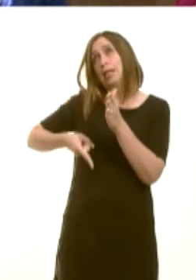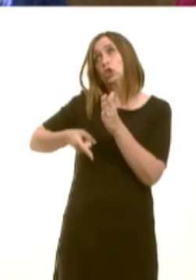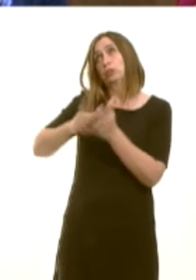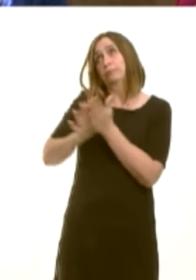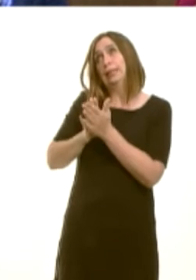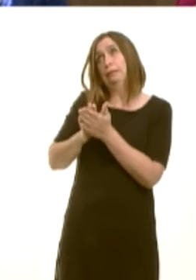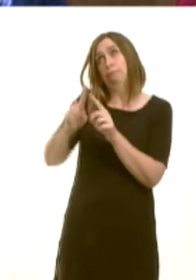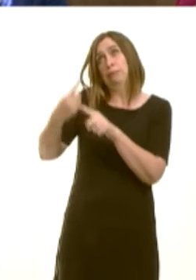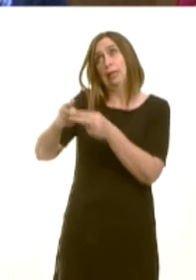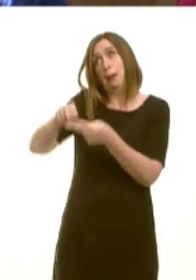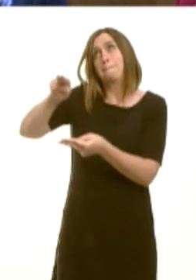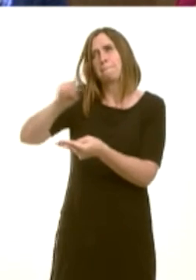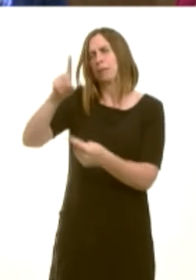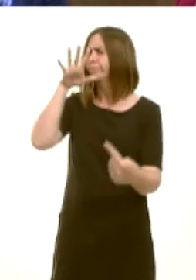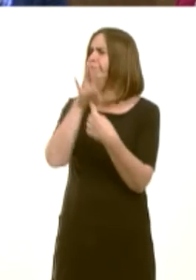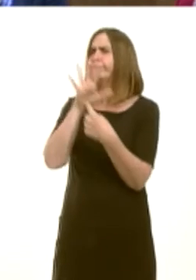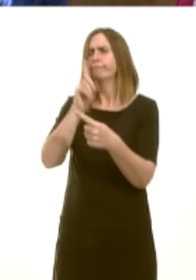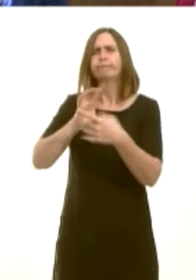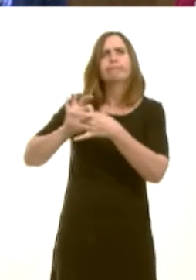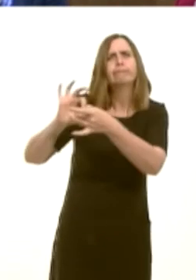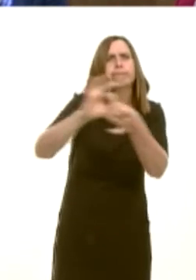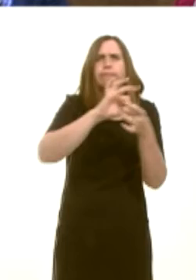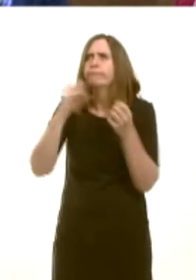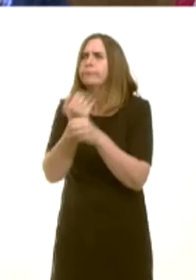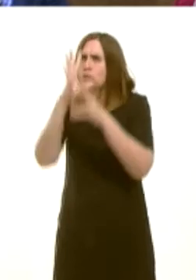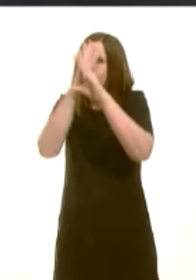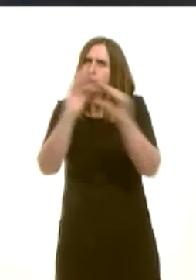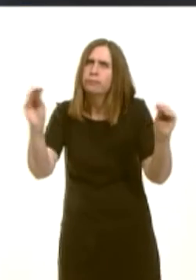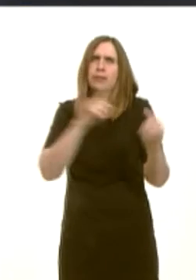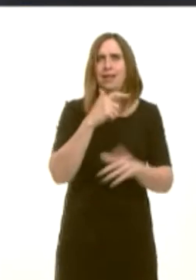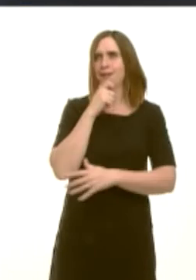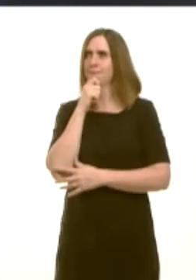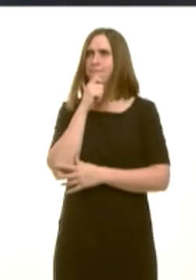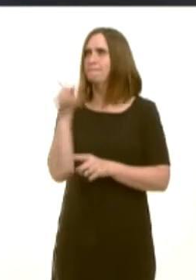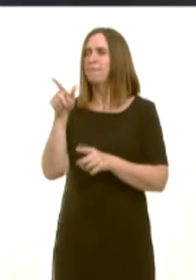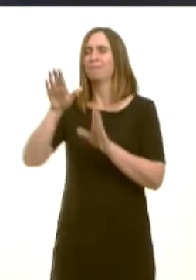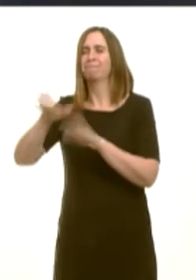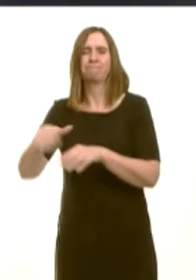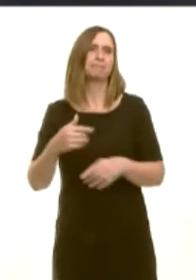important as well, of course, to work together to ensure that people make the right choices in terms of their lifestyle. Y Llywydd / The Presiding Officer: We now